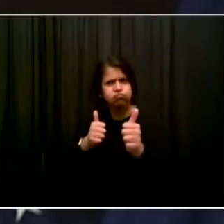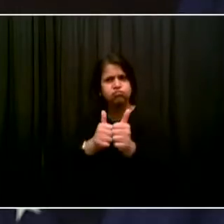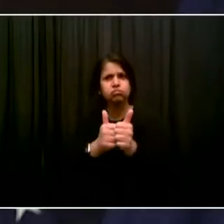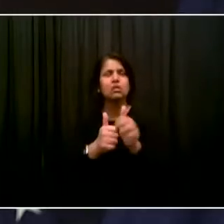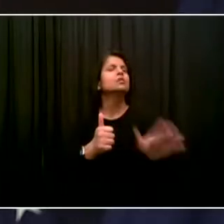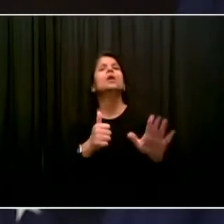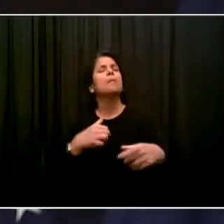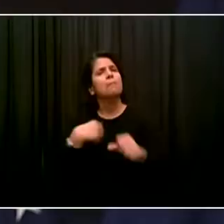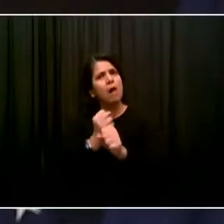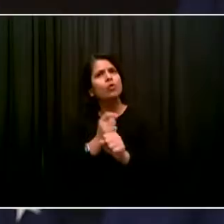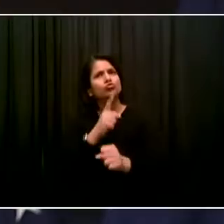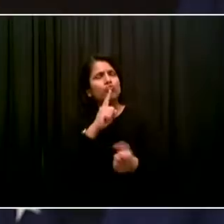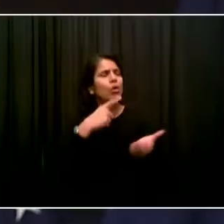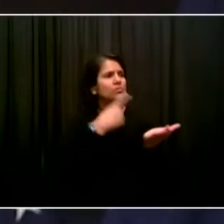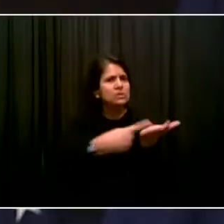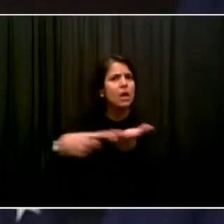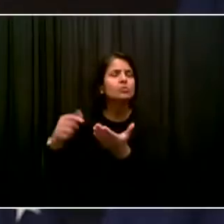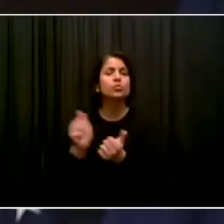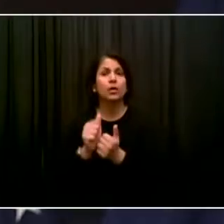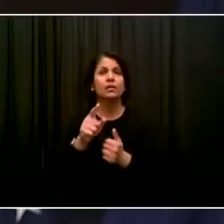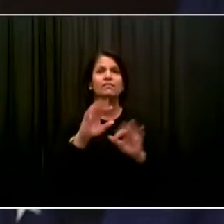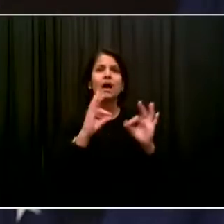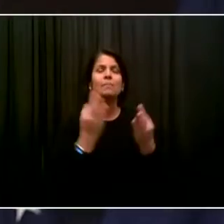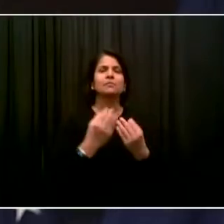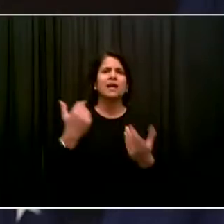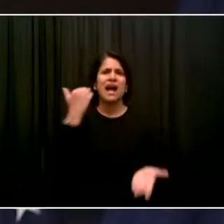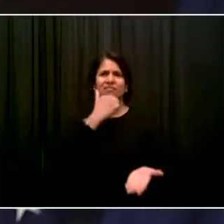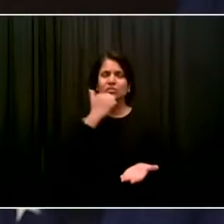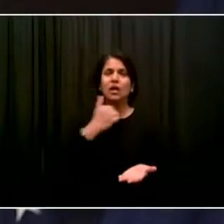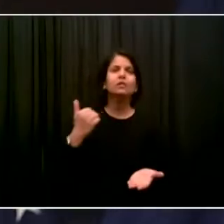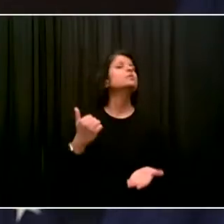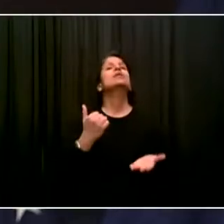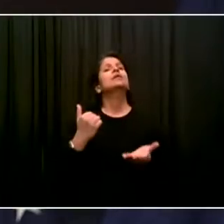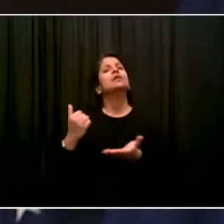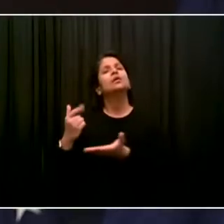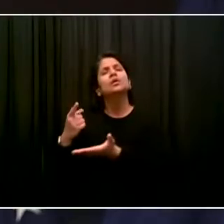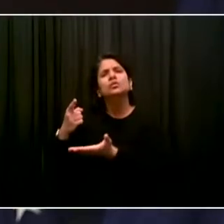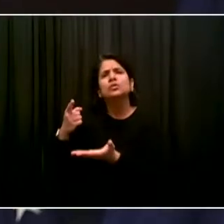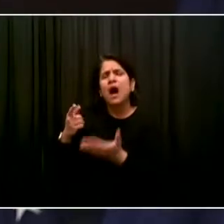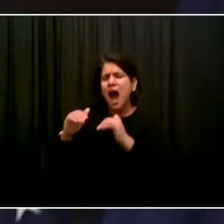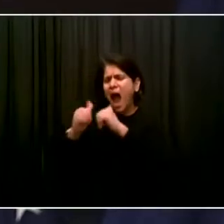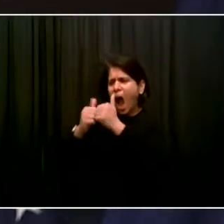LOSSES ARE GOING BACK A COUPLE